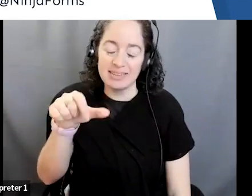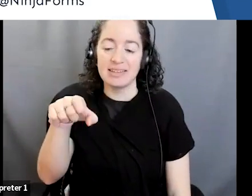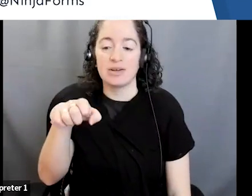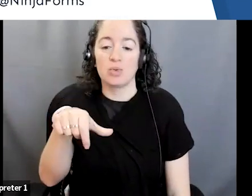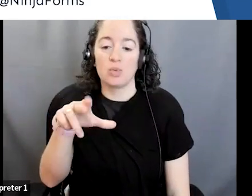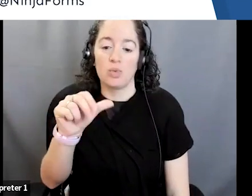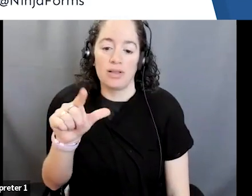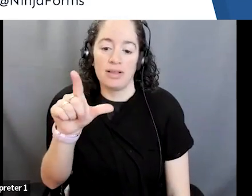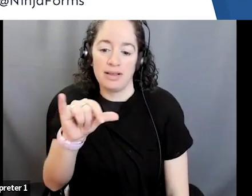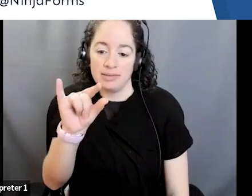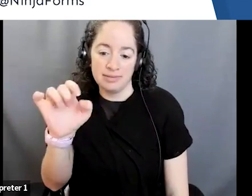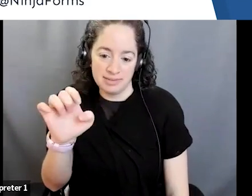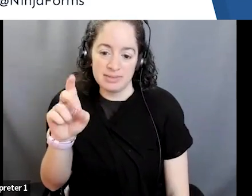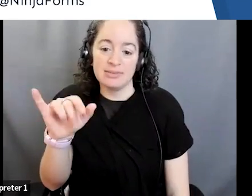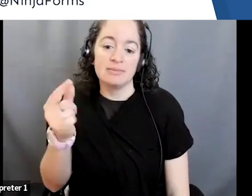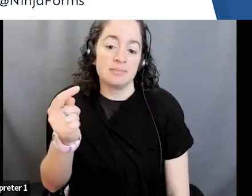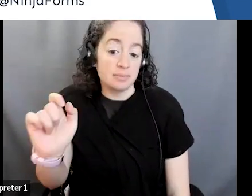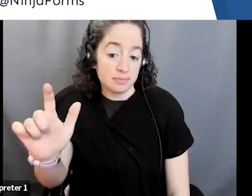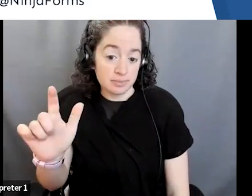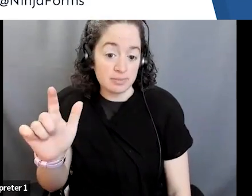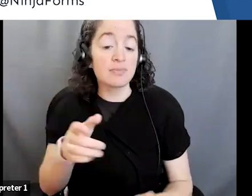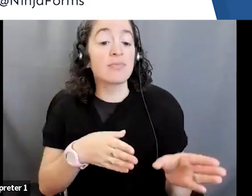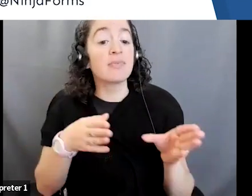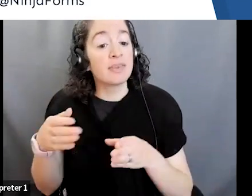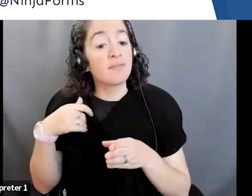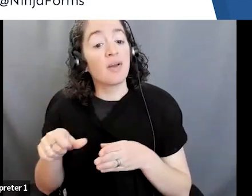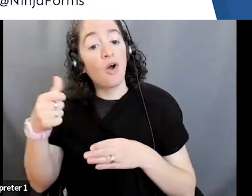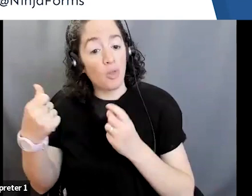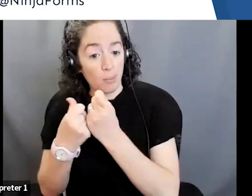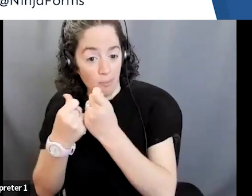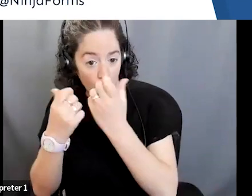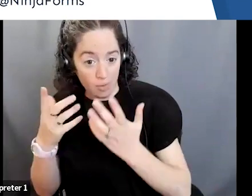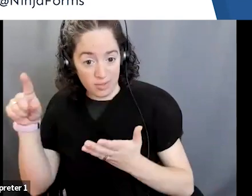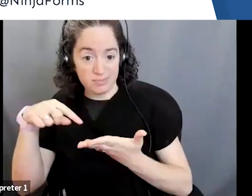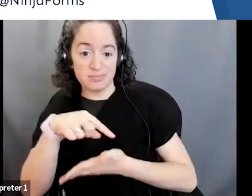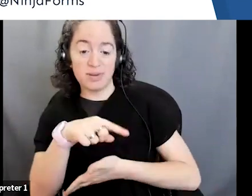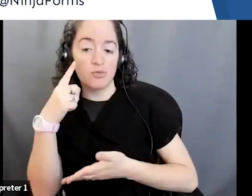We do have a sponsor for our sign language interpretation today.